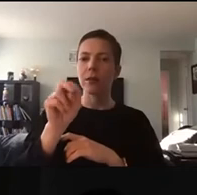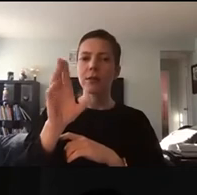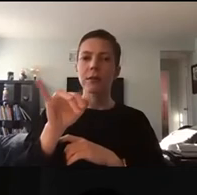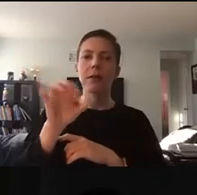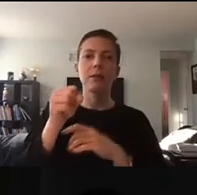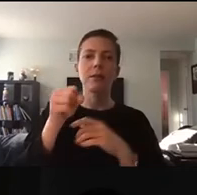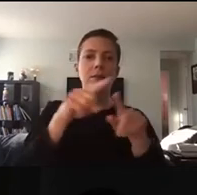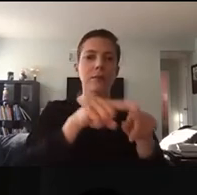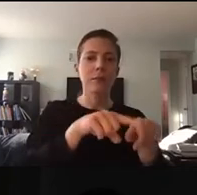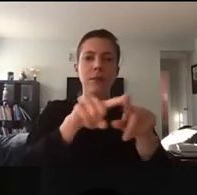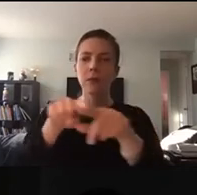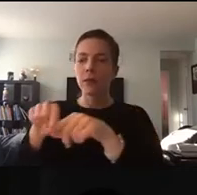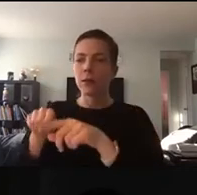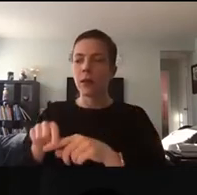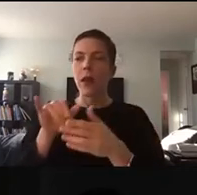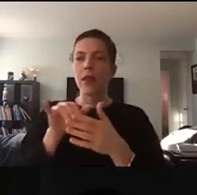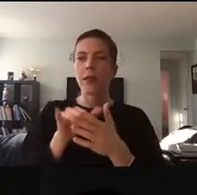as interdependencies